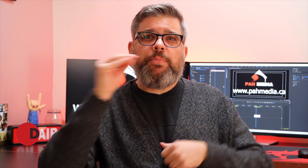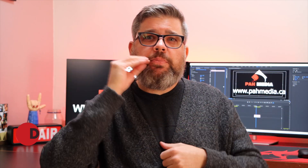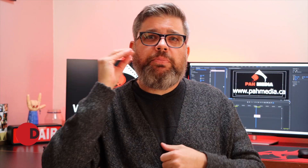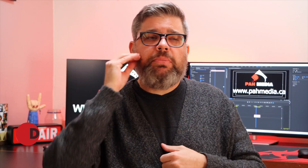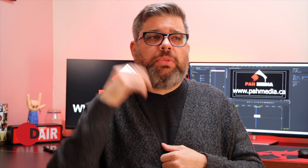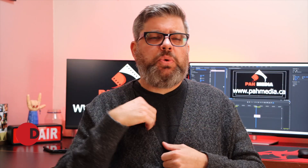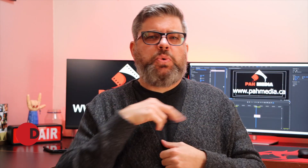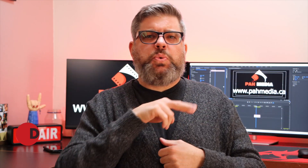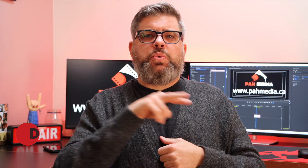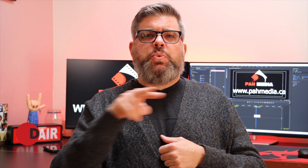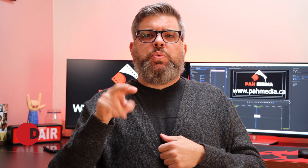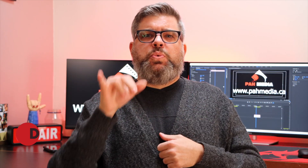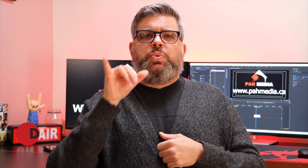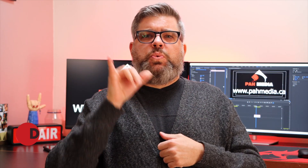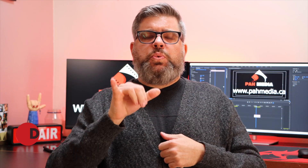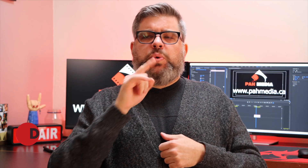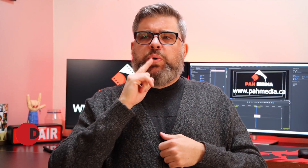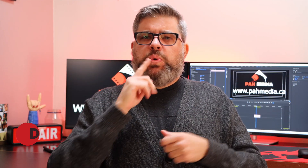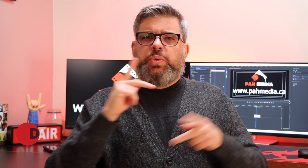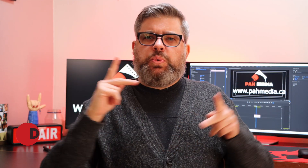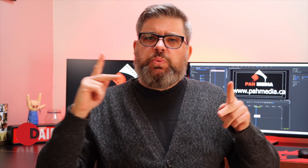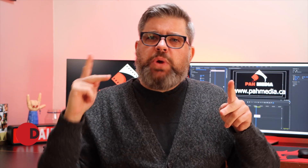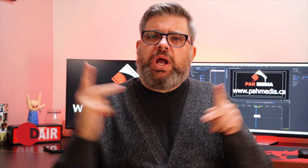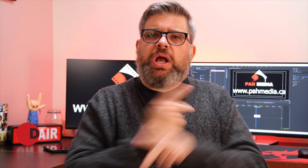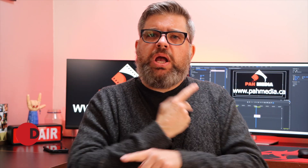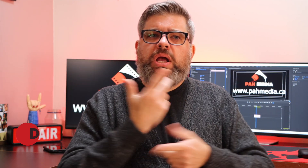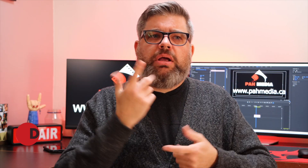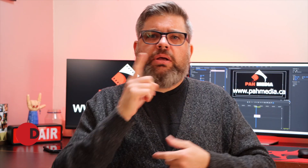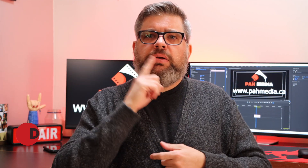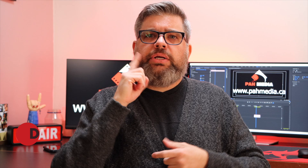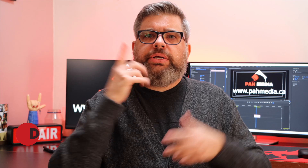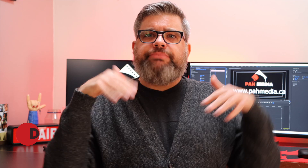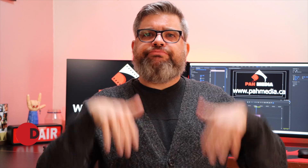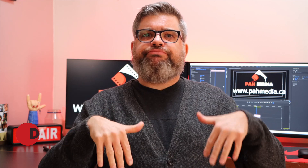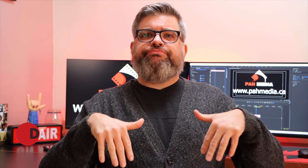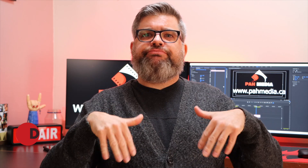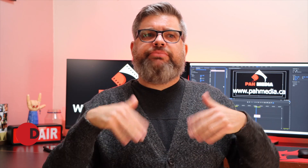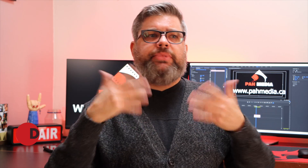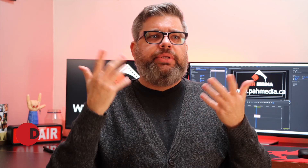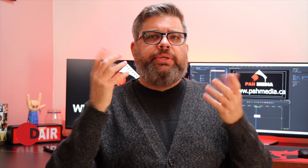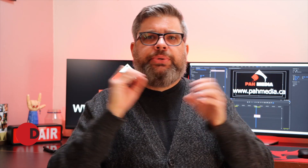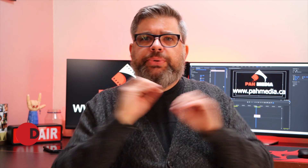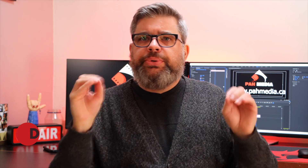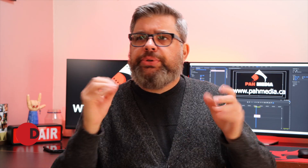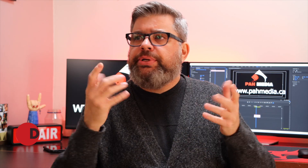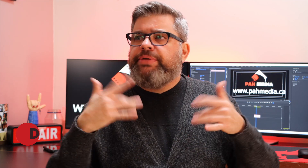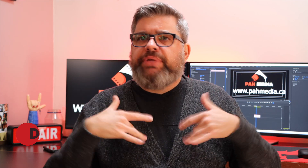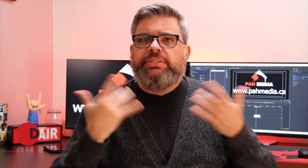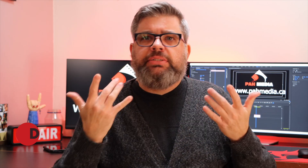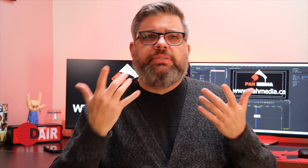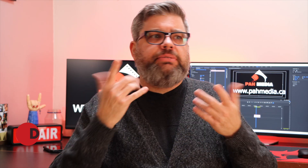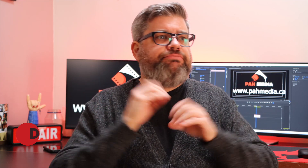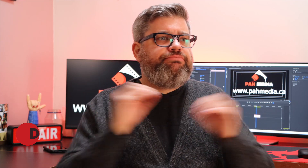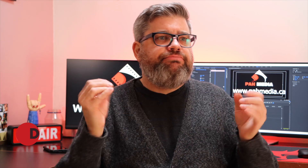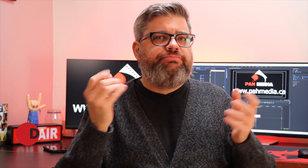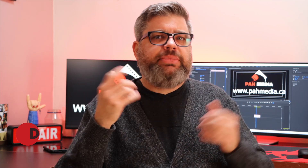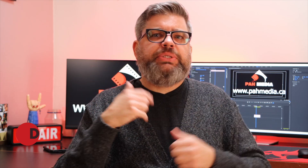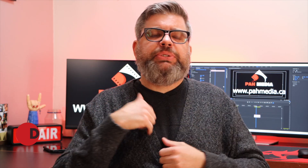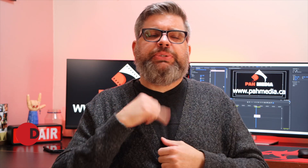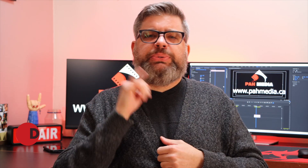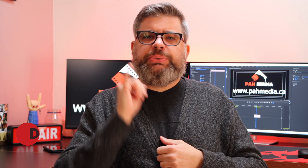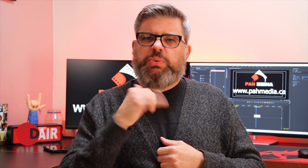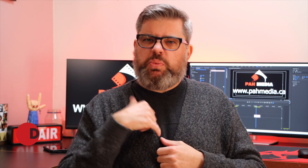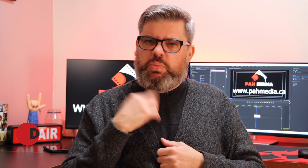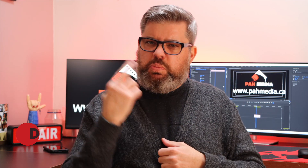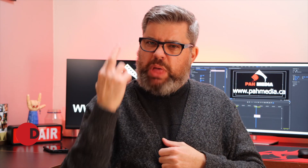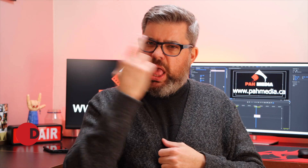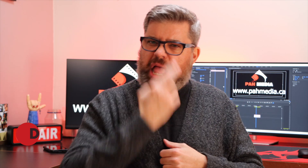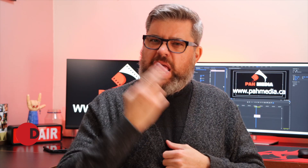We were missing events and other things. Finally now the pandemic